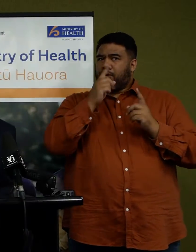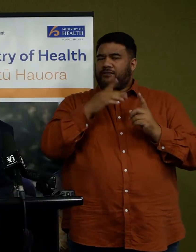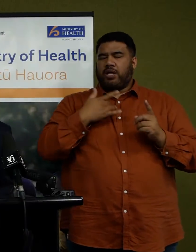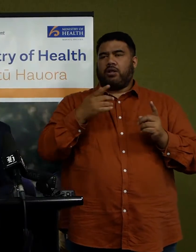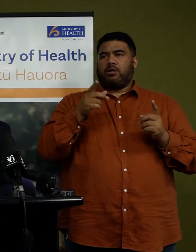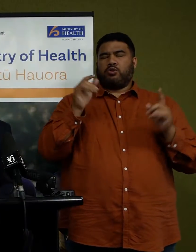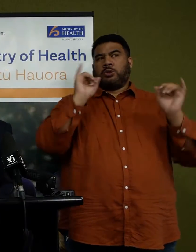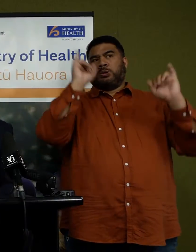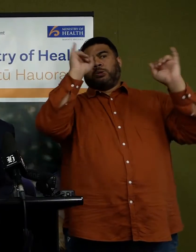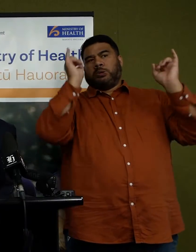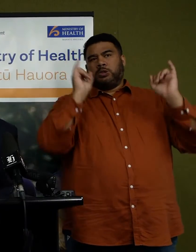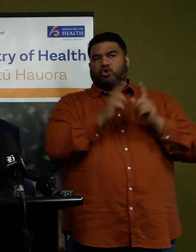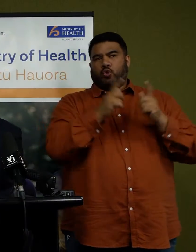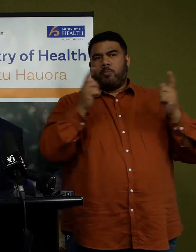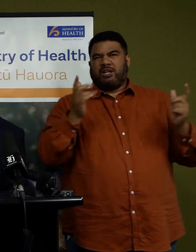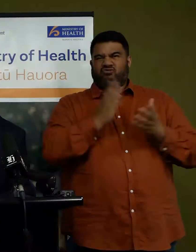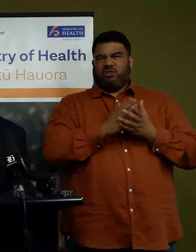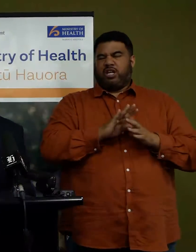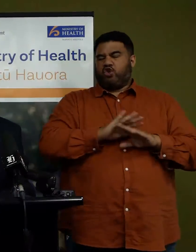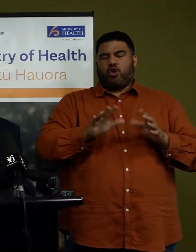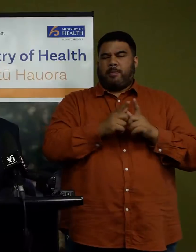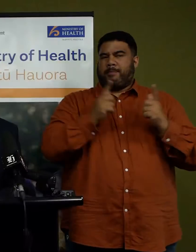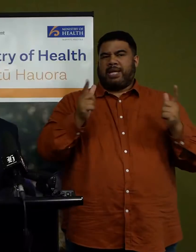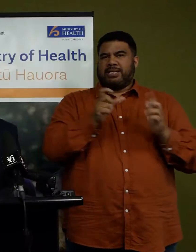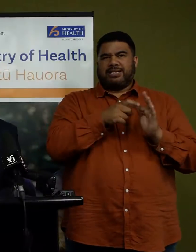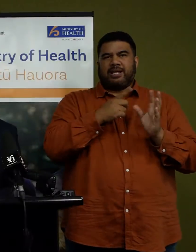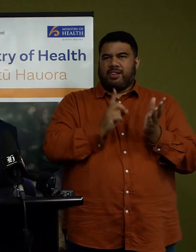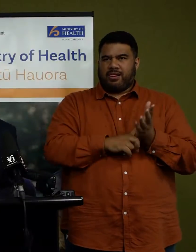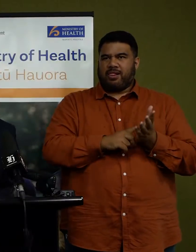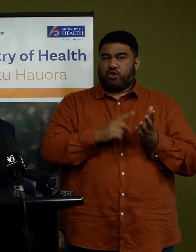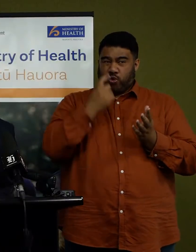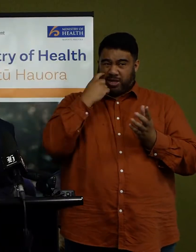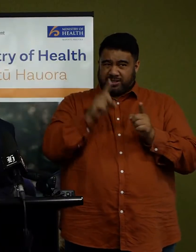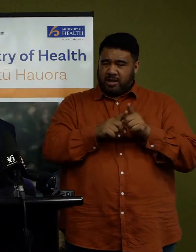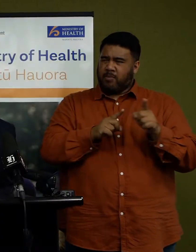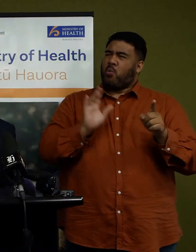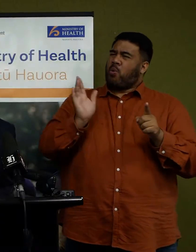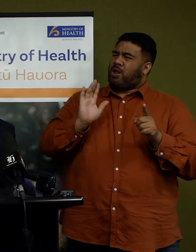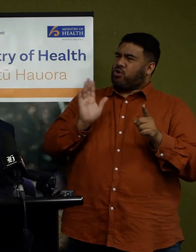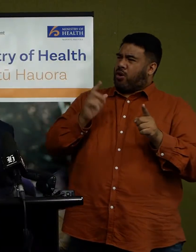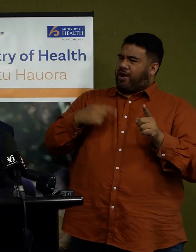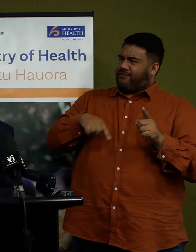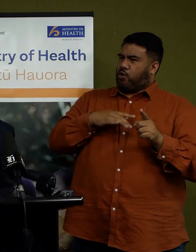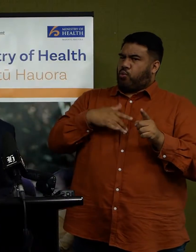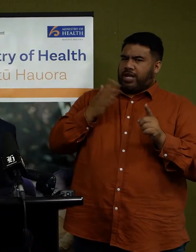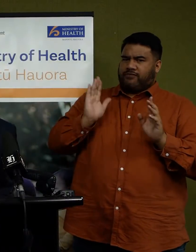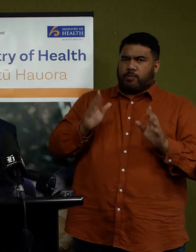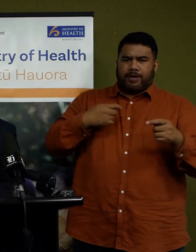I think we've been very alert and very responsive and flexible in our response right from the start.